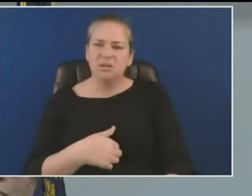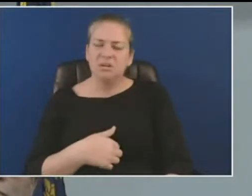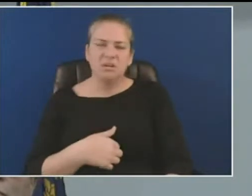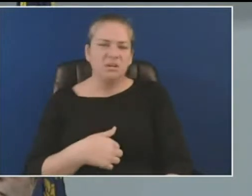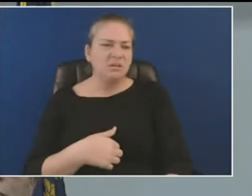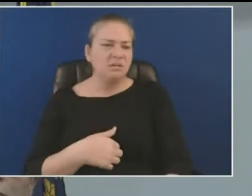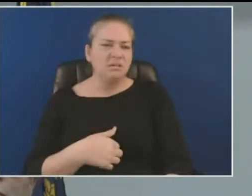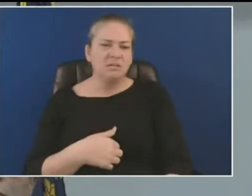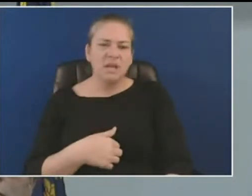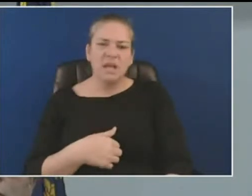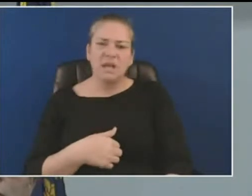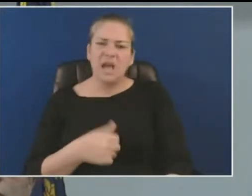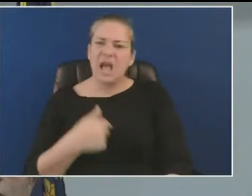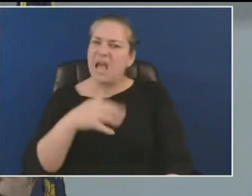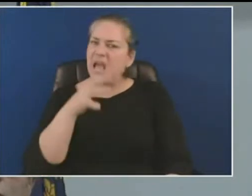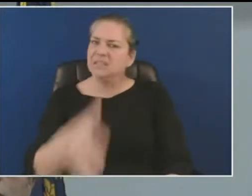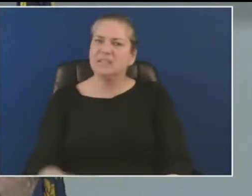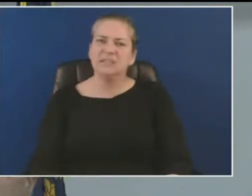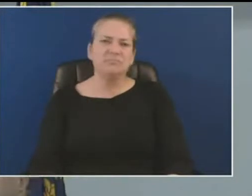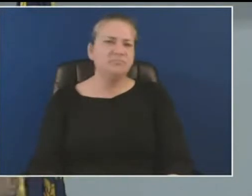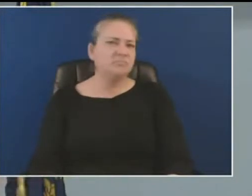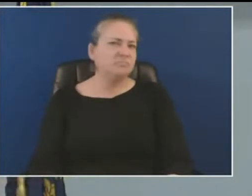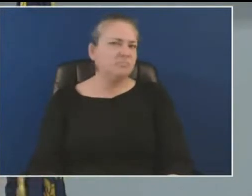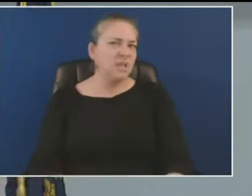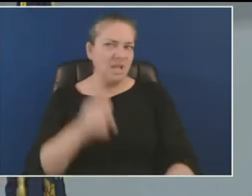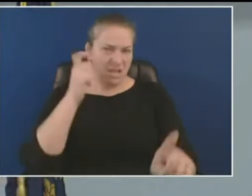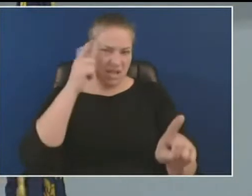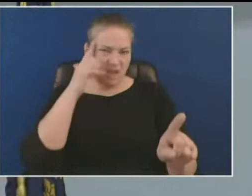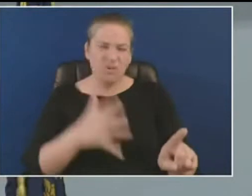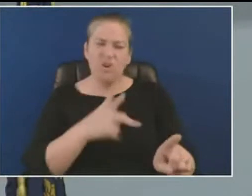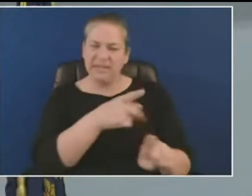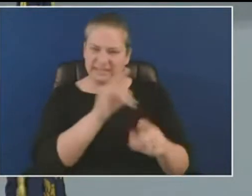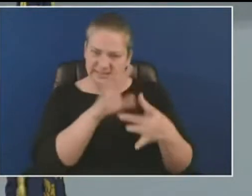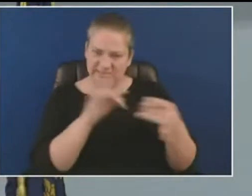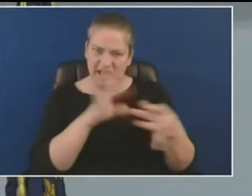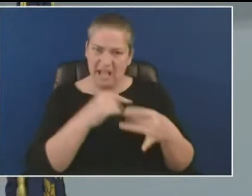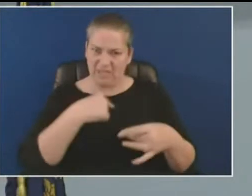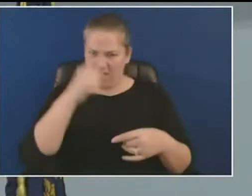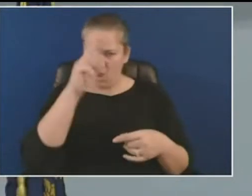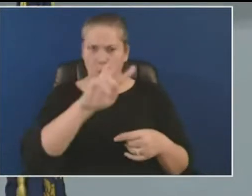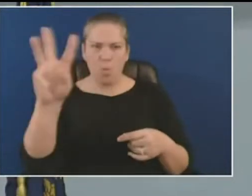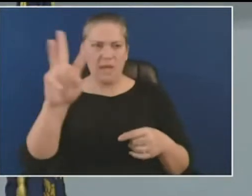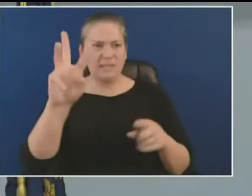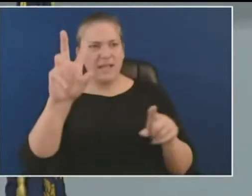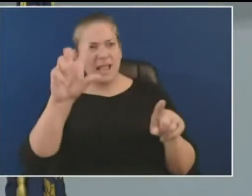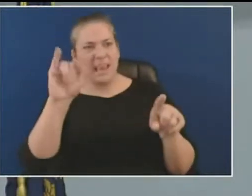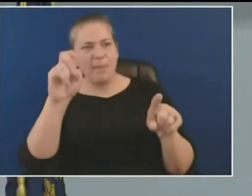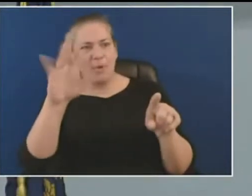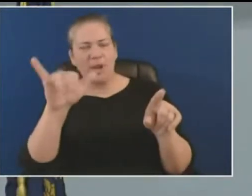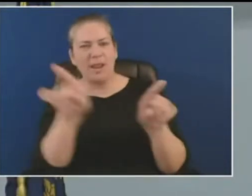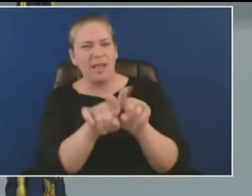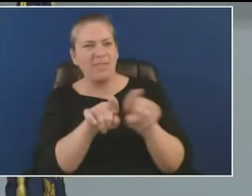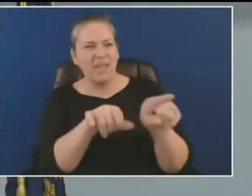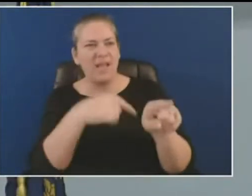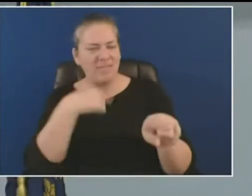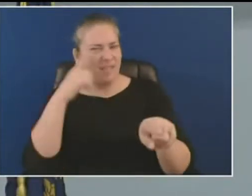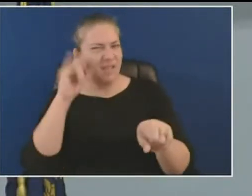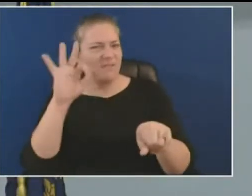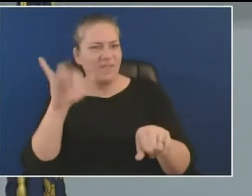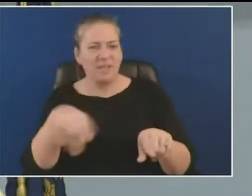The governor mentioned some of the main events I think of West Liberty. When I see this, Cyrus felt. Yes, that's right. That's